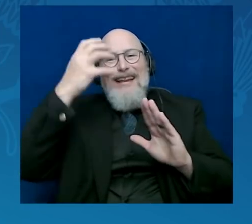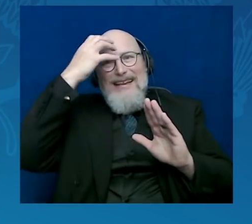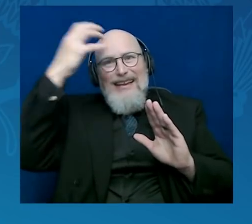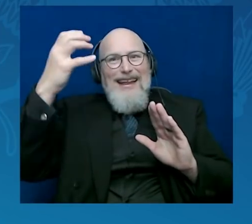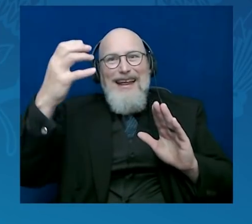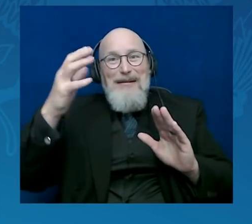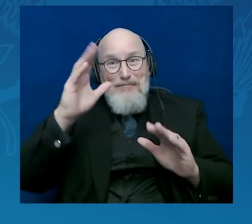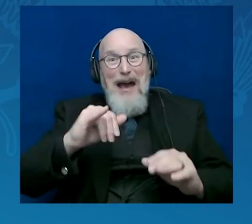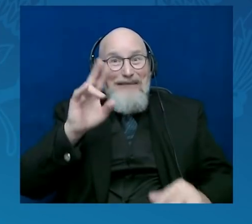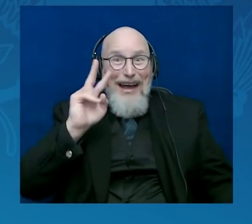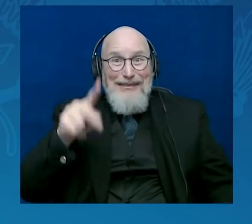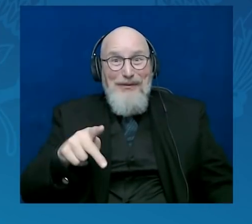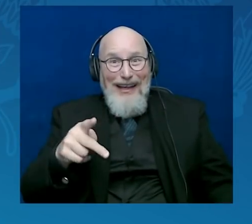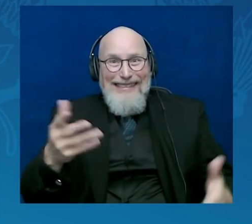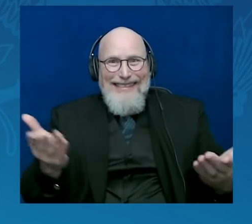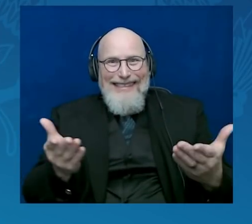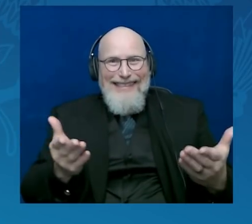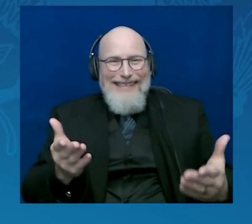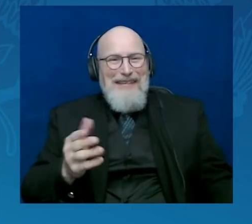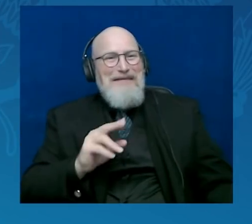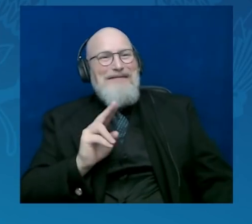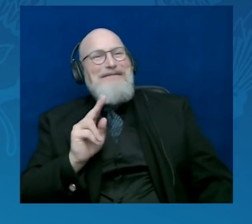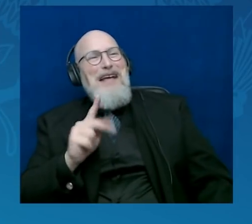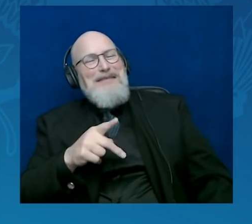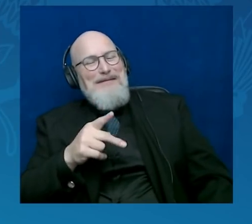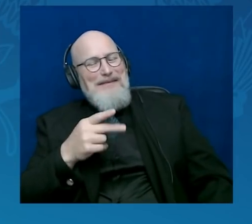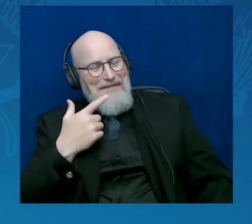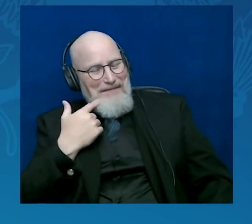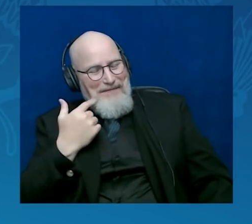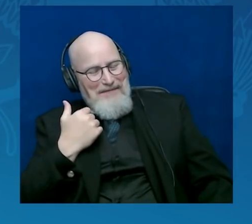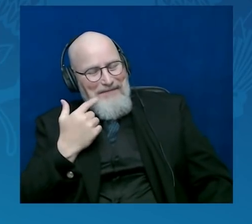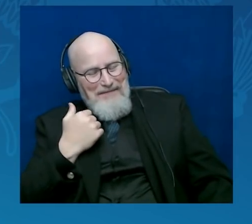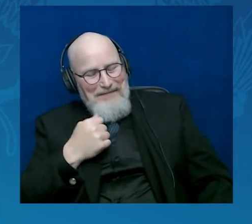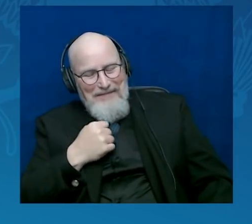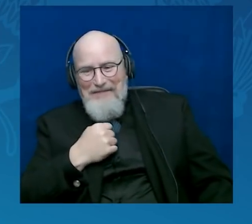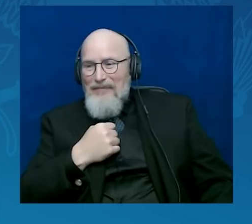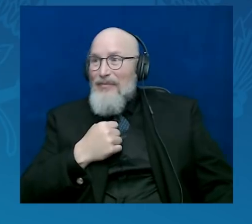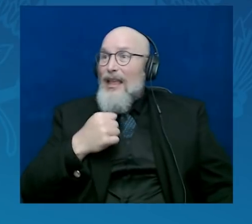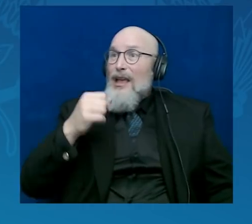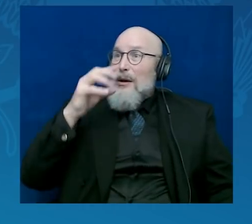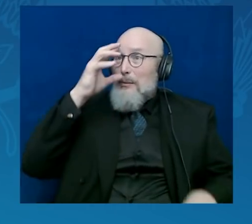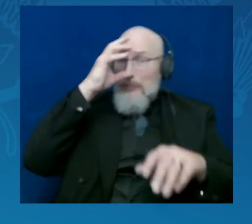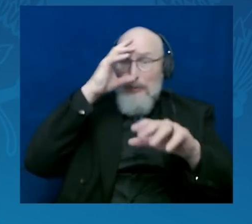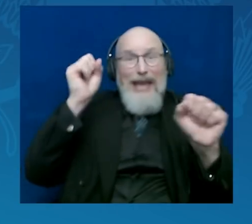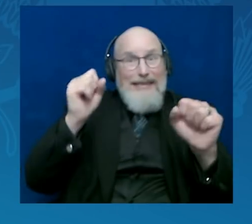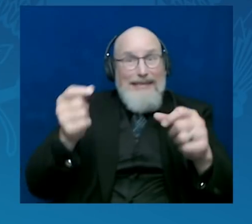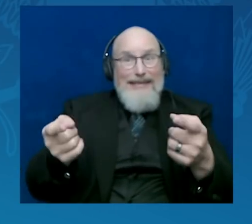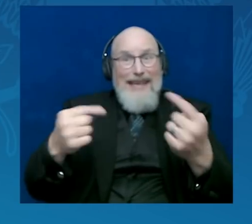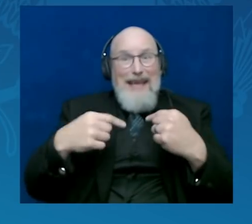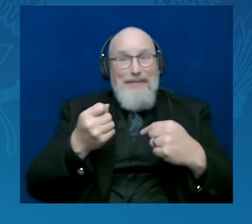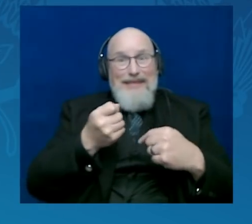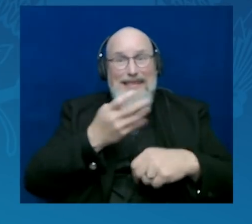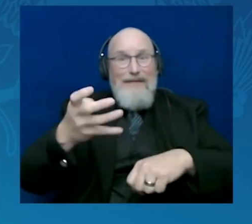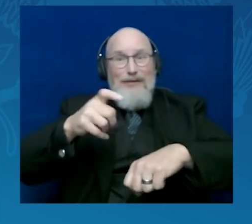And he came several times. And I was delighted to see that even